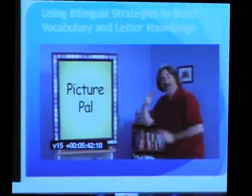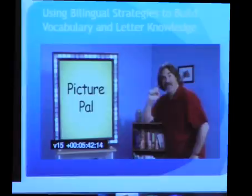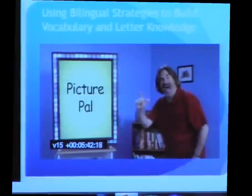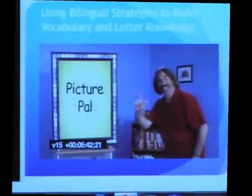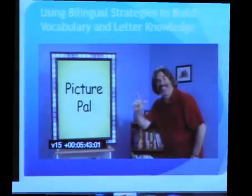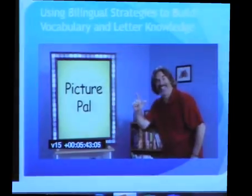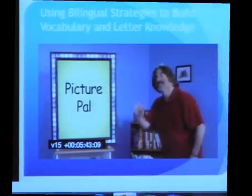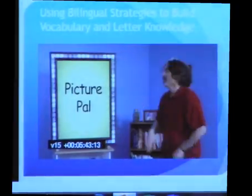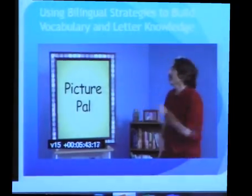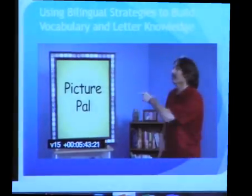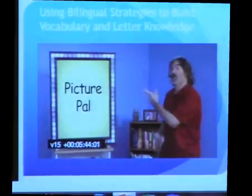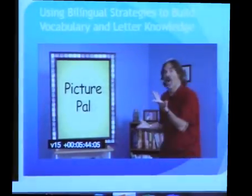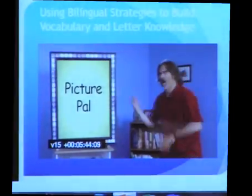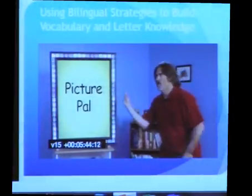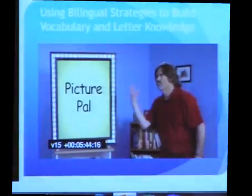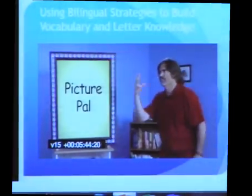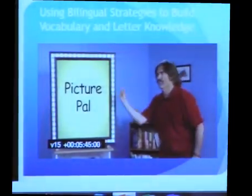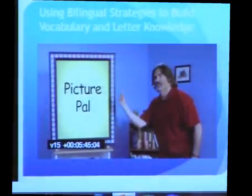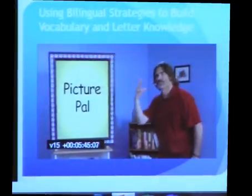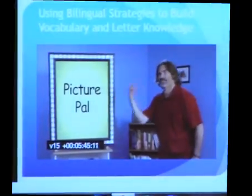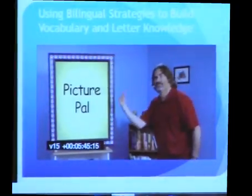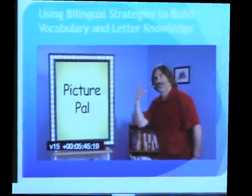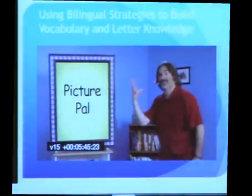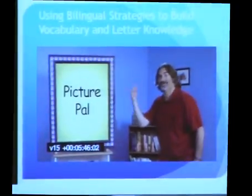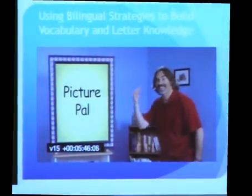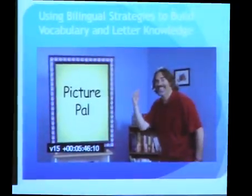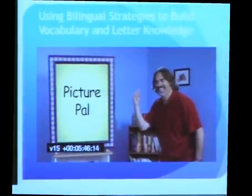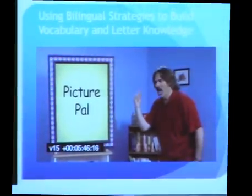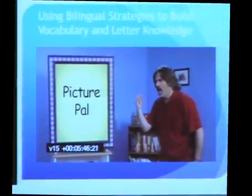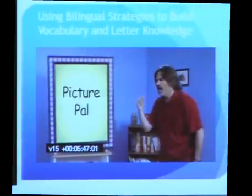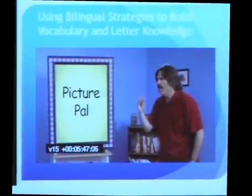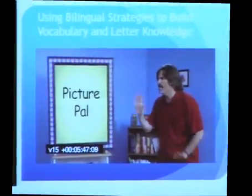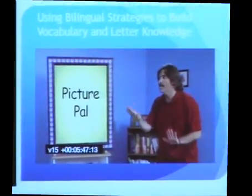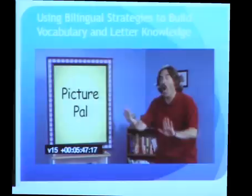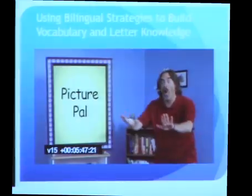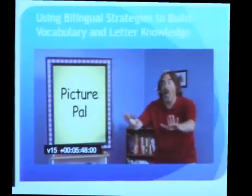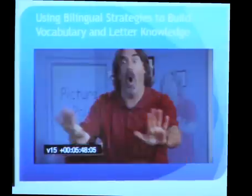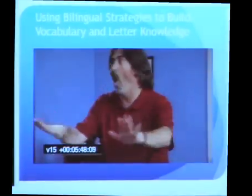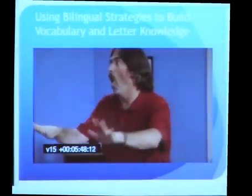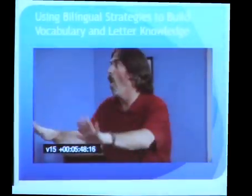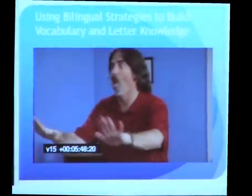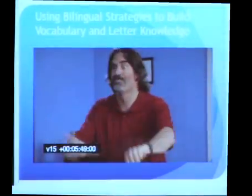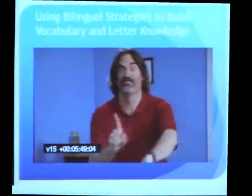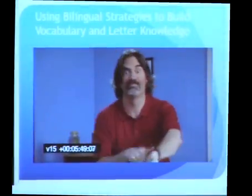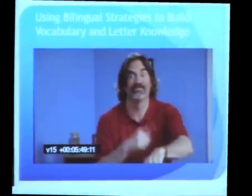This is my picture pal. You're going to see a letter come up.